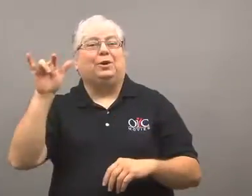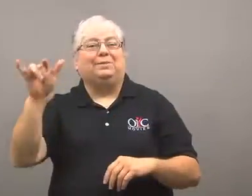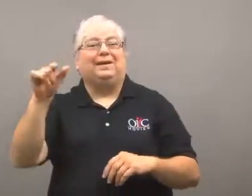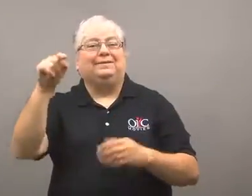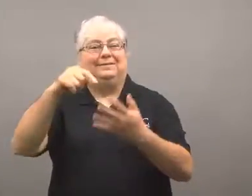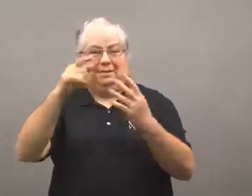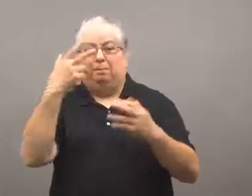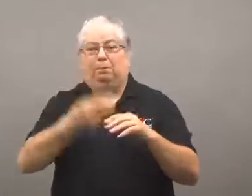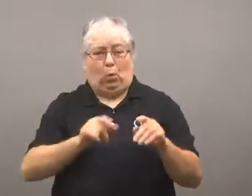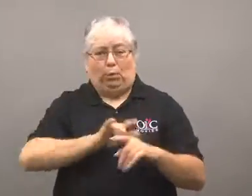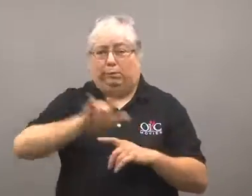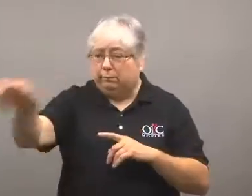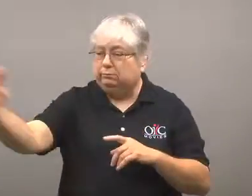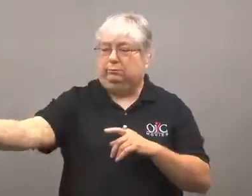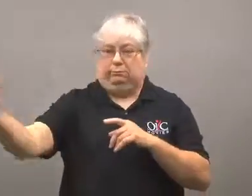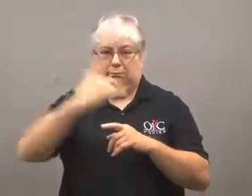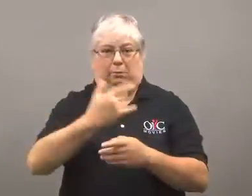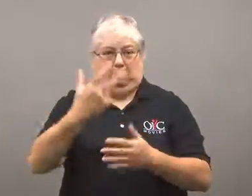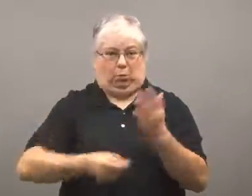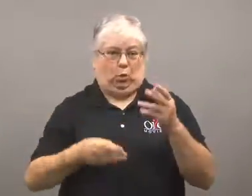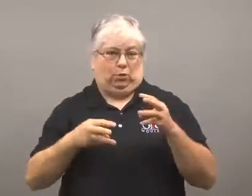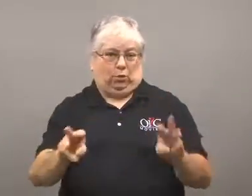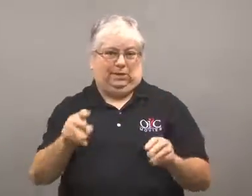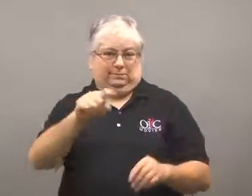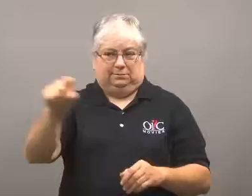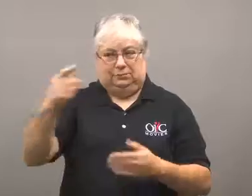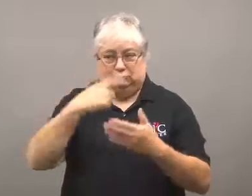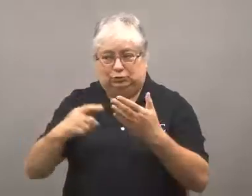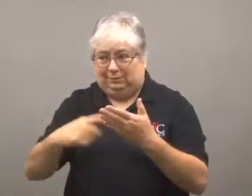who were on the plane with her flying to or from Dallas.